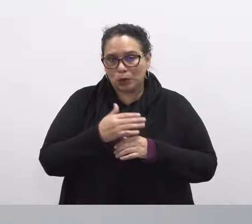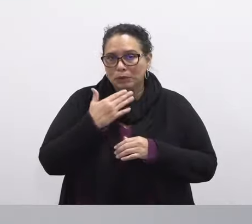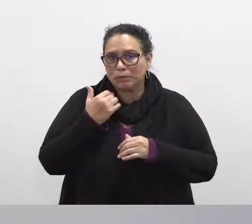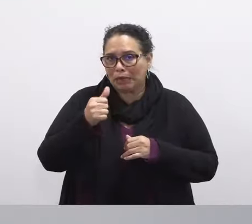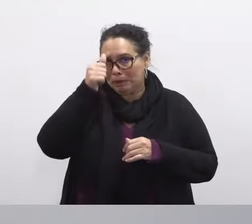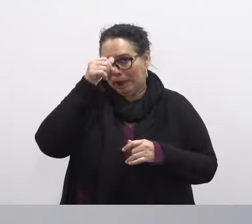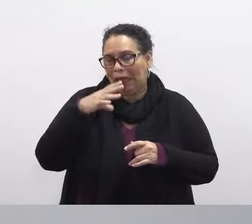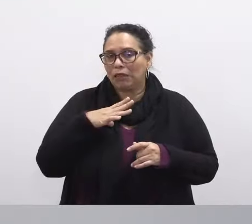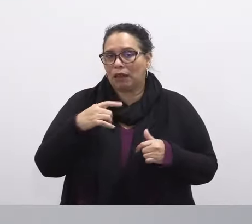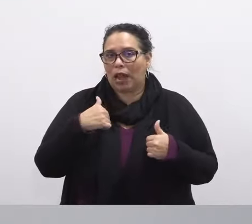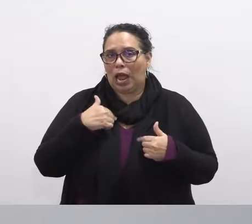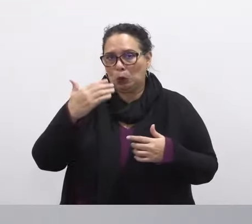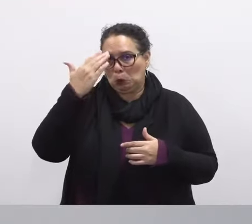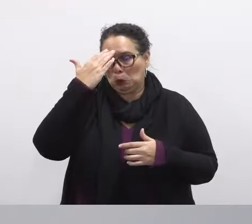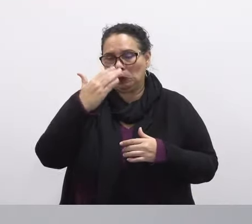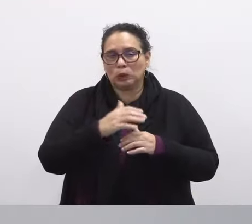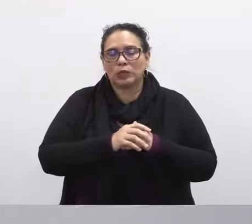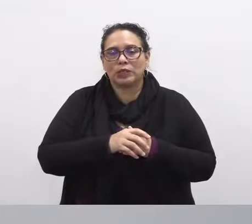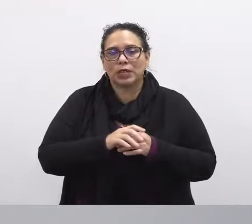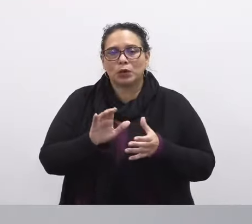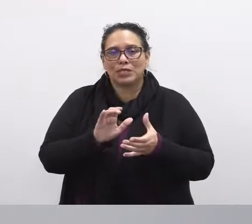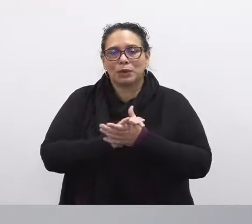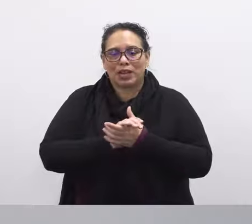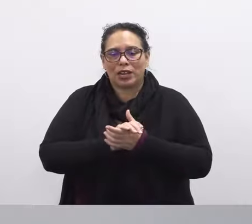he was married to K. Tor DeRisi,